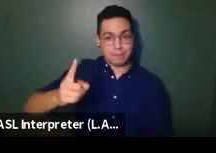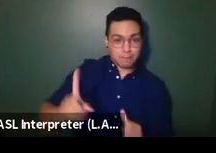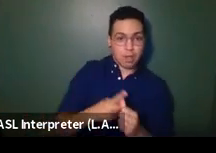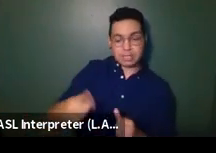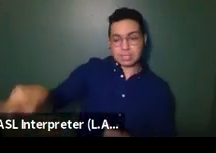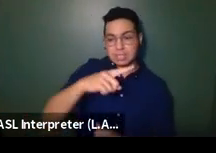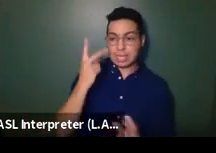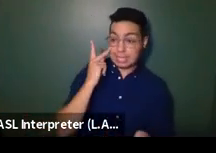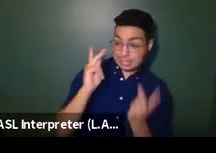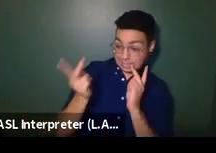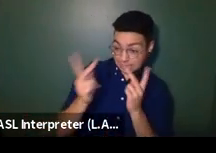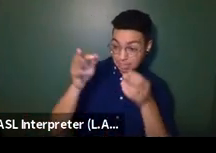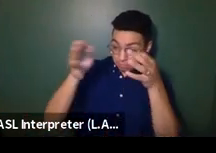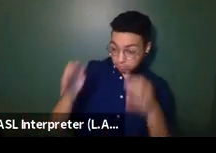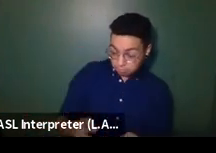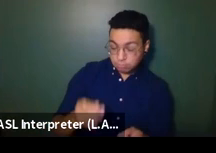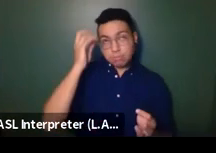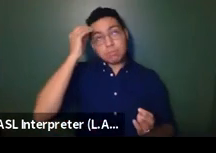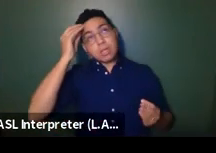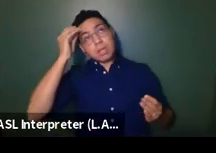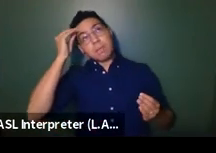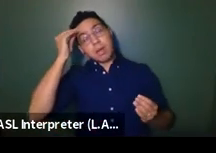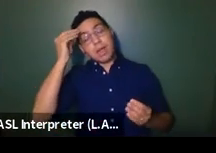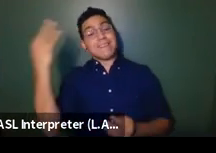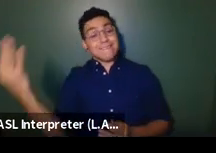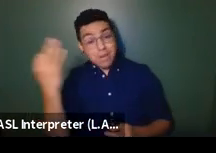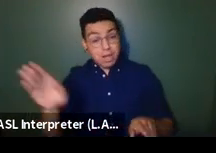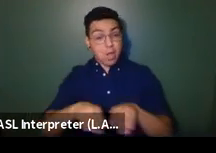ESD 189 - Amy Colburn: Yeah, that's a great way to describe it. So almost like what you described was just saying